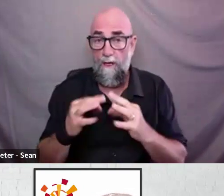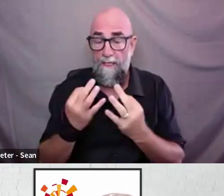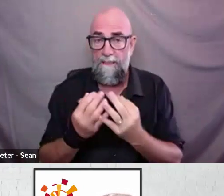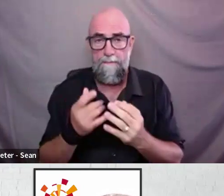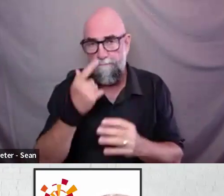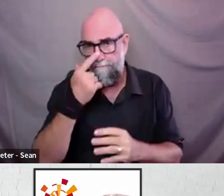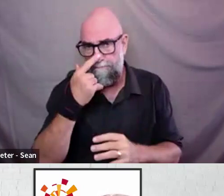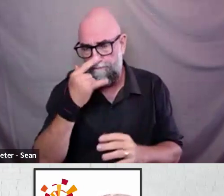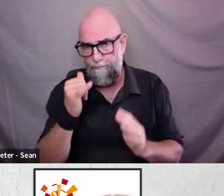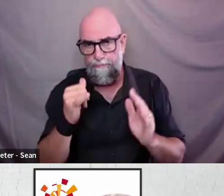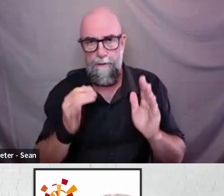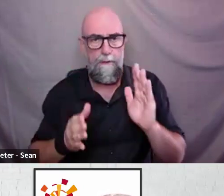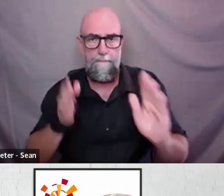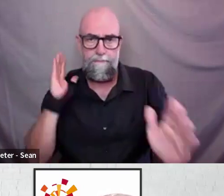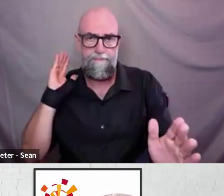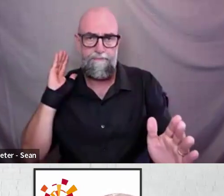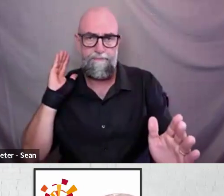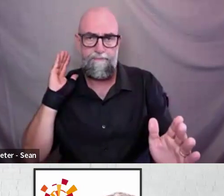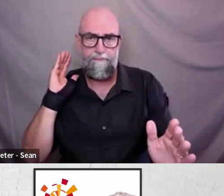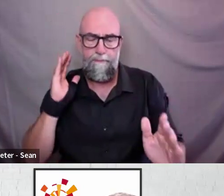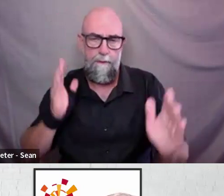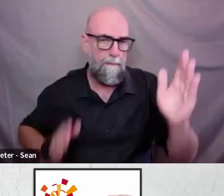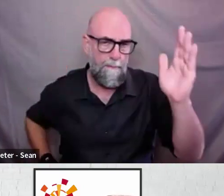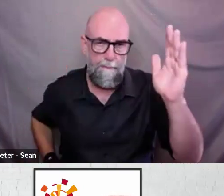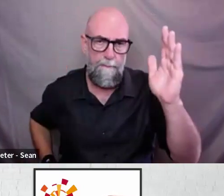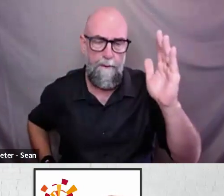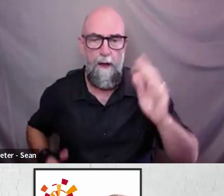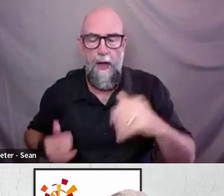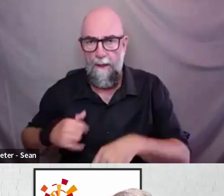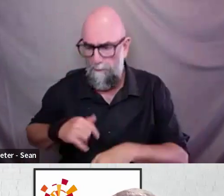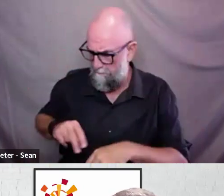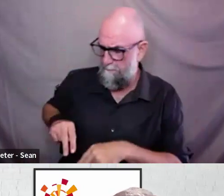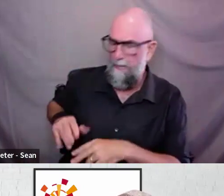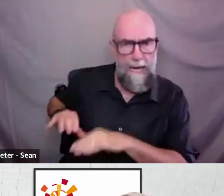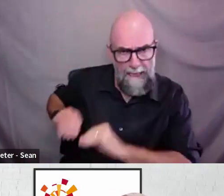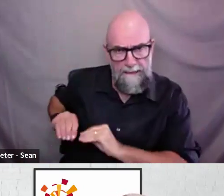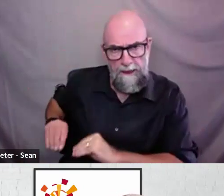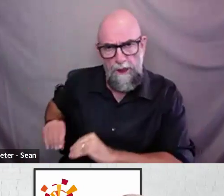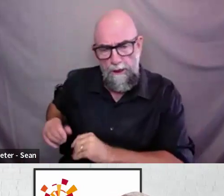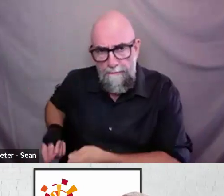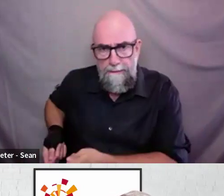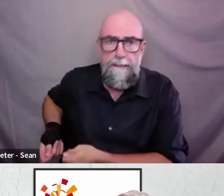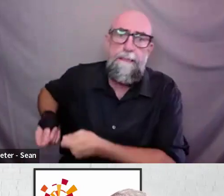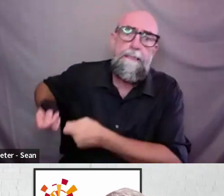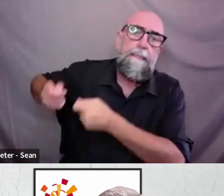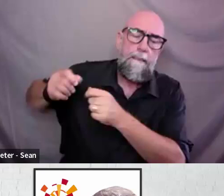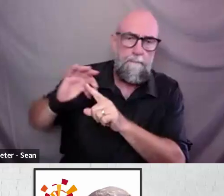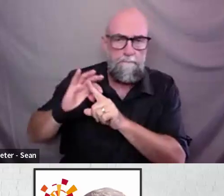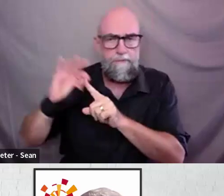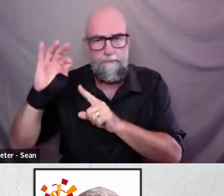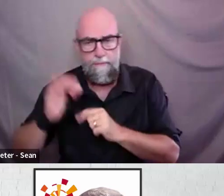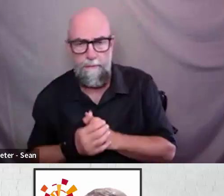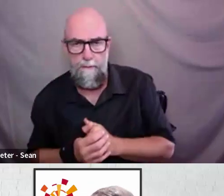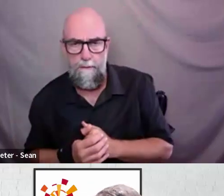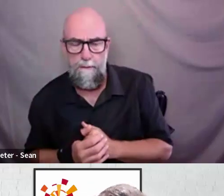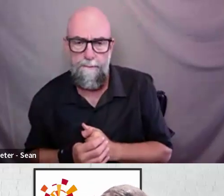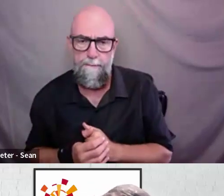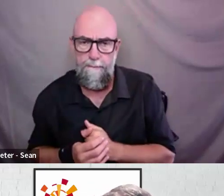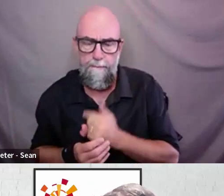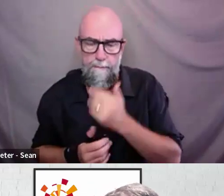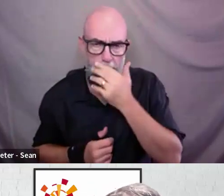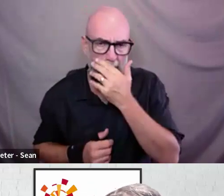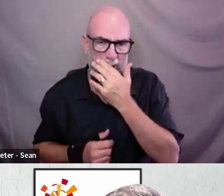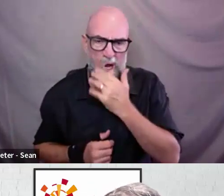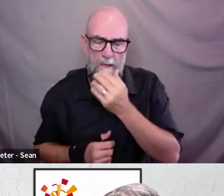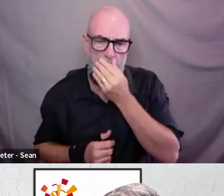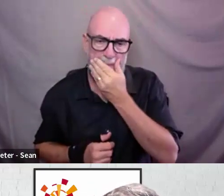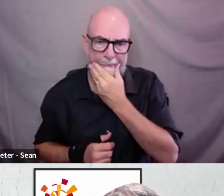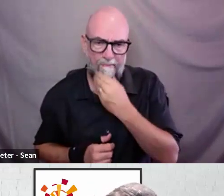the partnerships with organisations